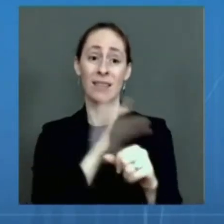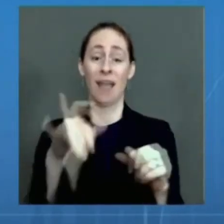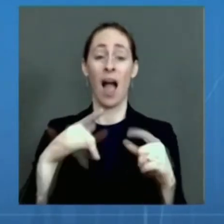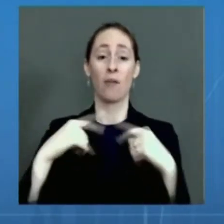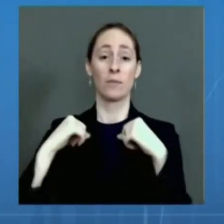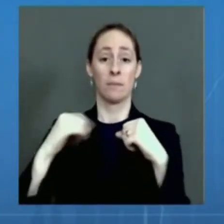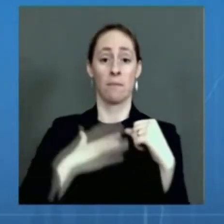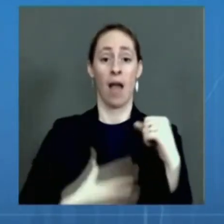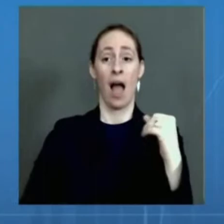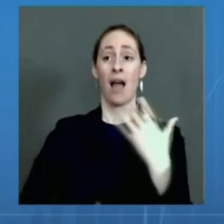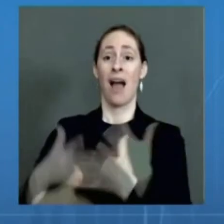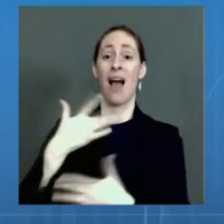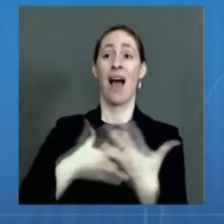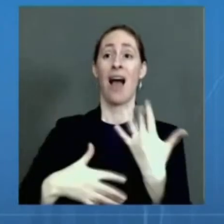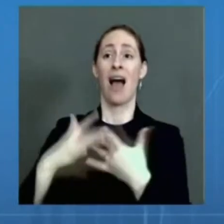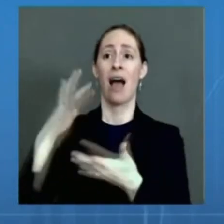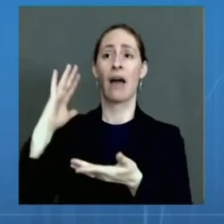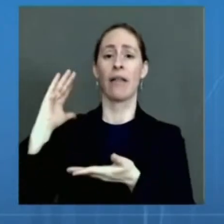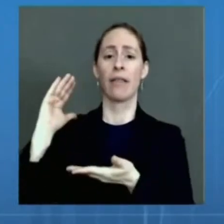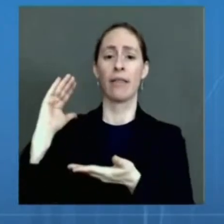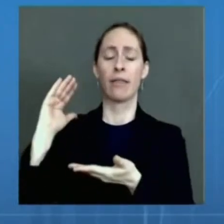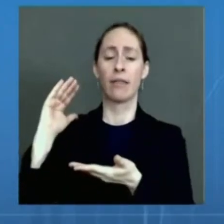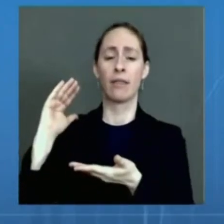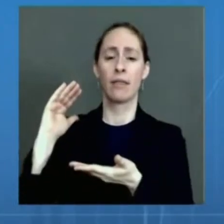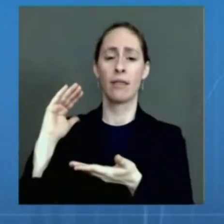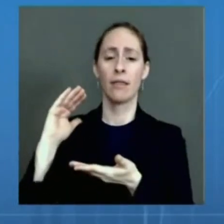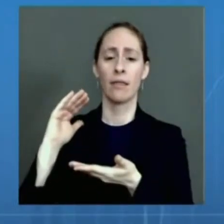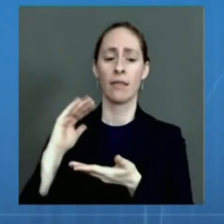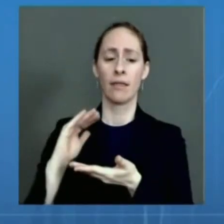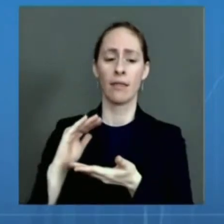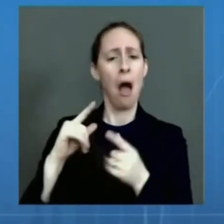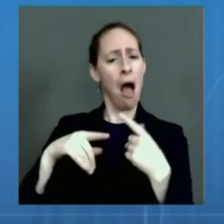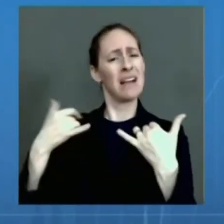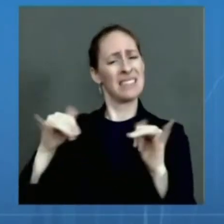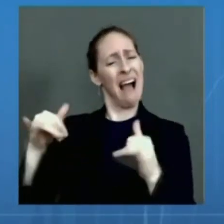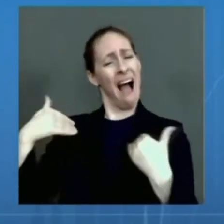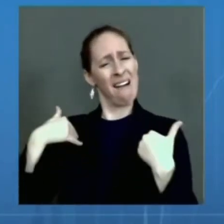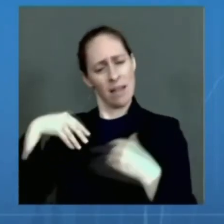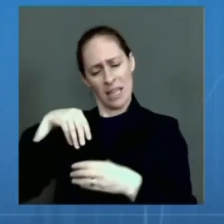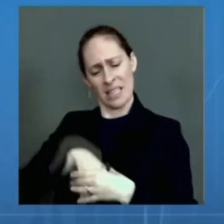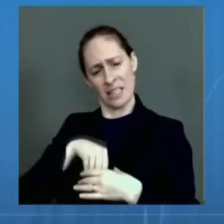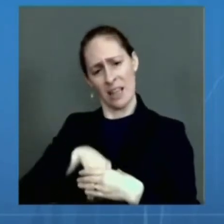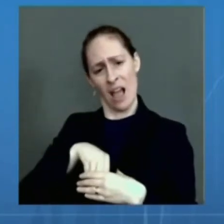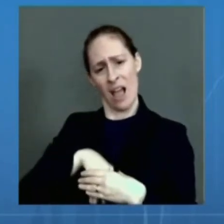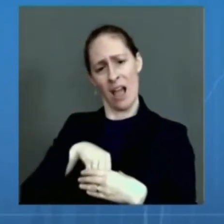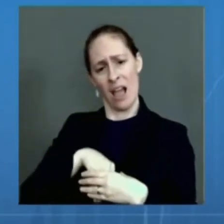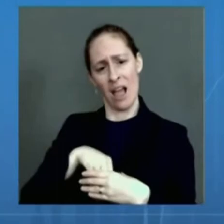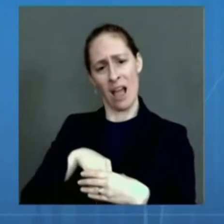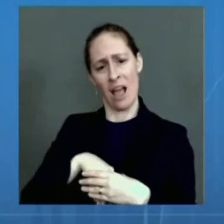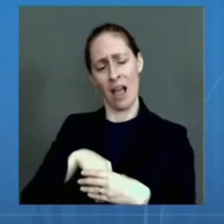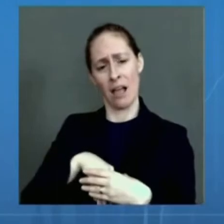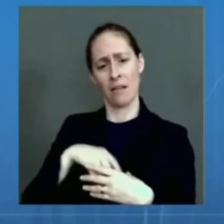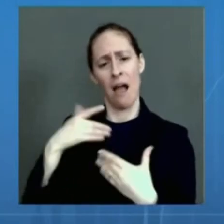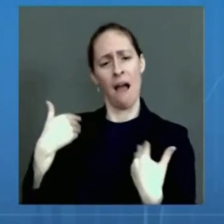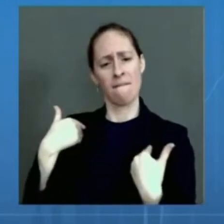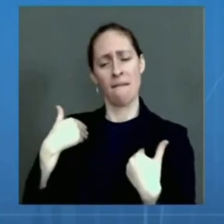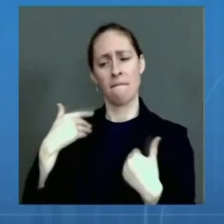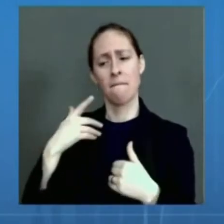PERIOD OF TIME CLEARLY HAS A. YOU STILL GET PROTECTION THAT'S REASONABLY GOOD AGAINST HOSPITALIZATION.